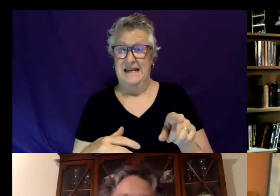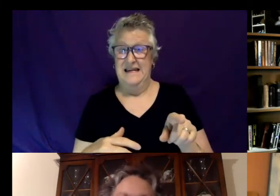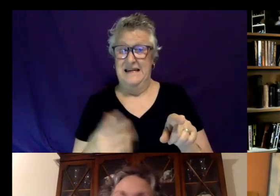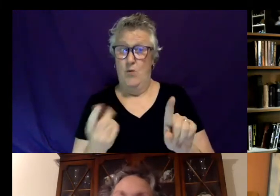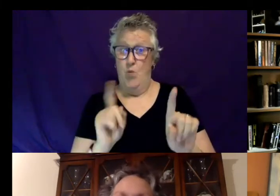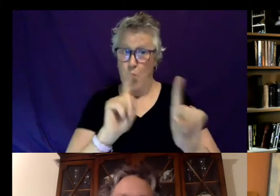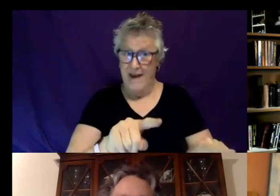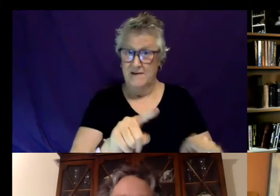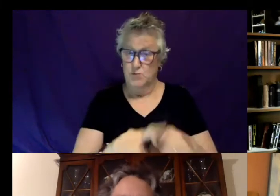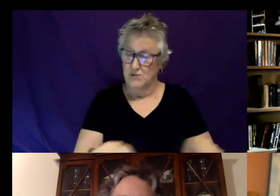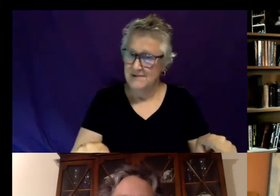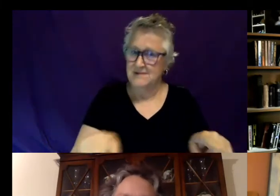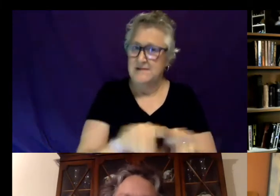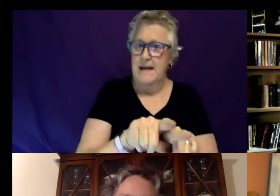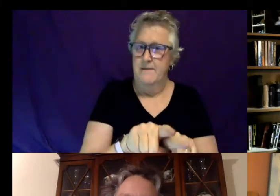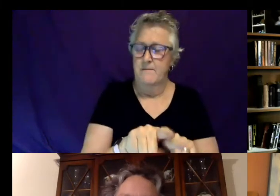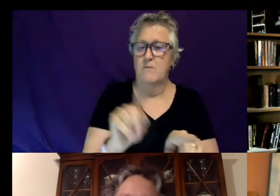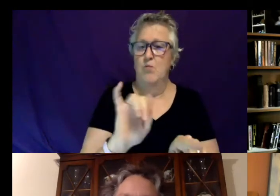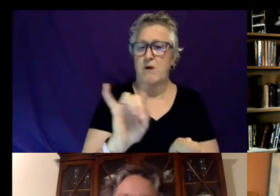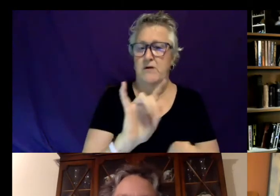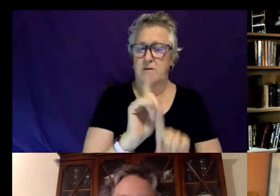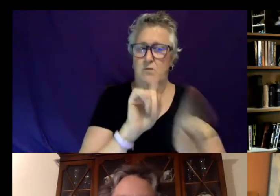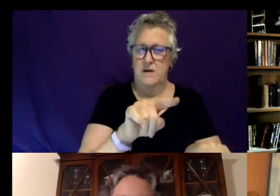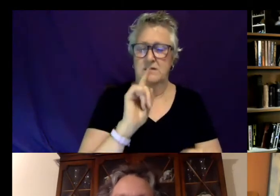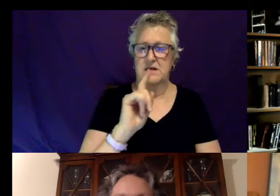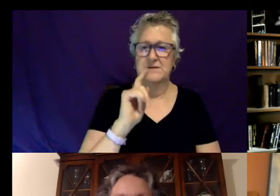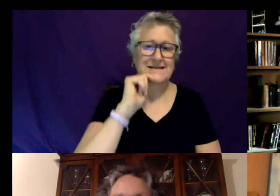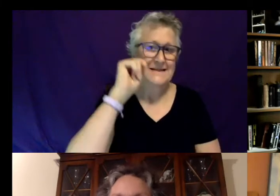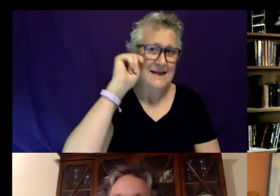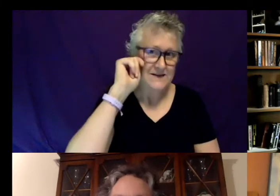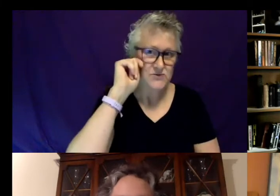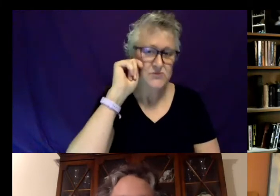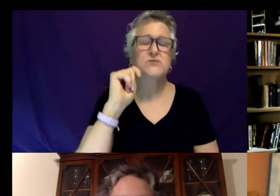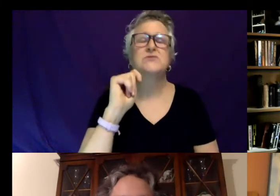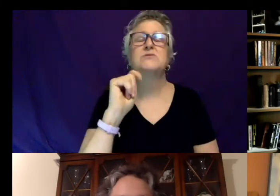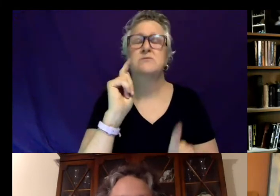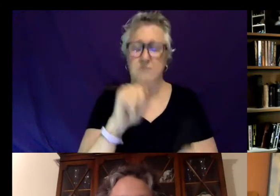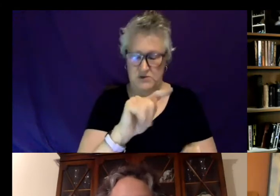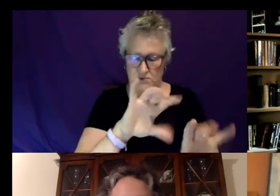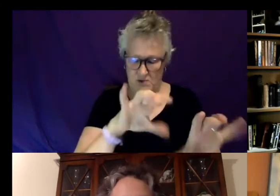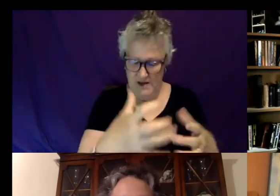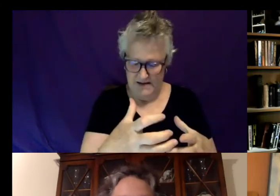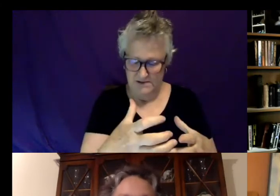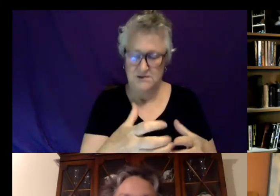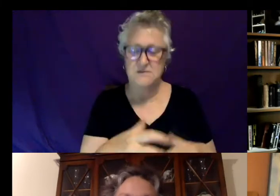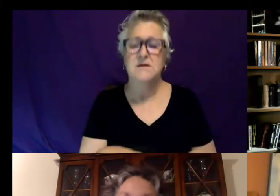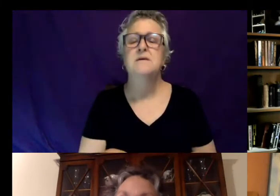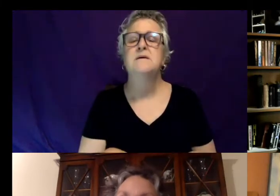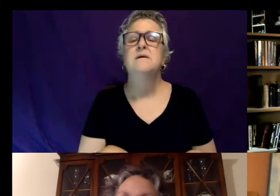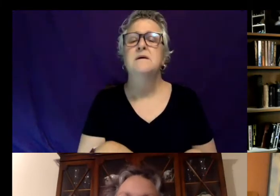He owns and manages Stonybrook Metal Art and Sculpture School in Boston, teaching welding,